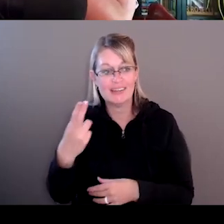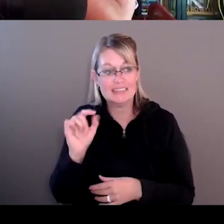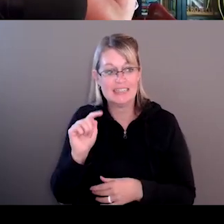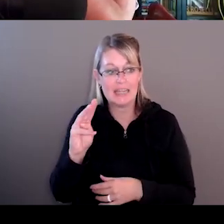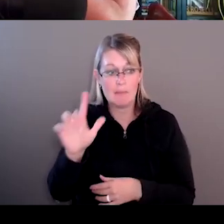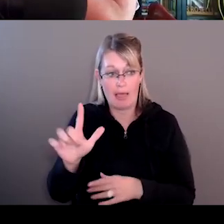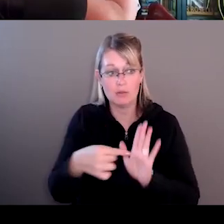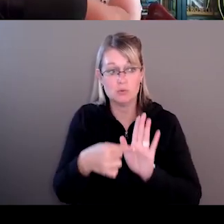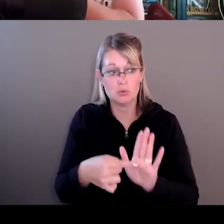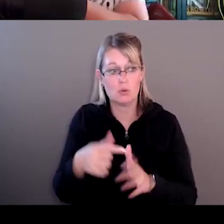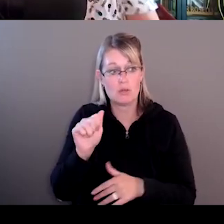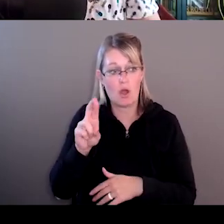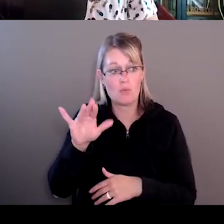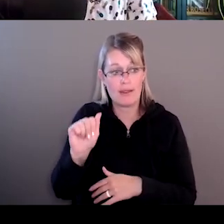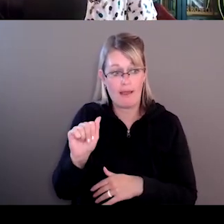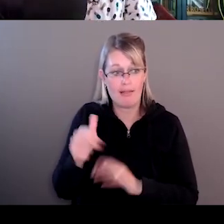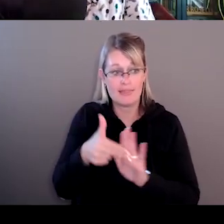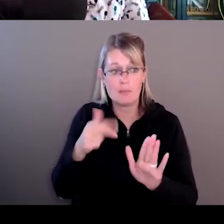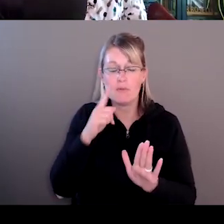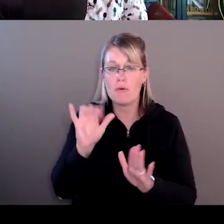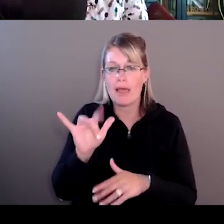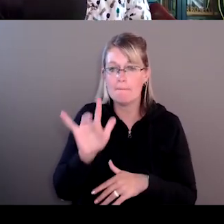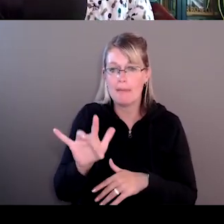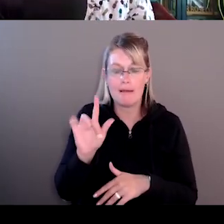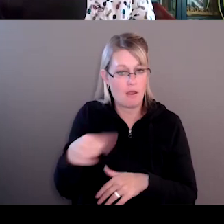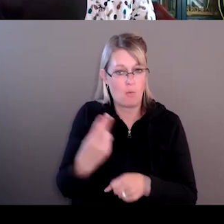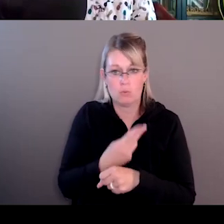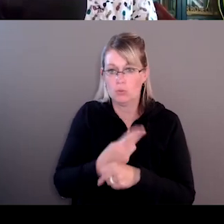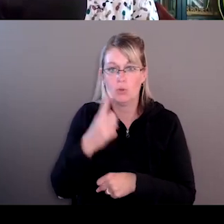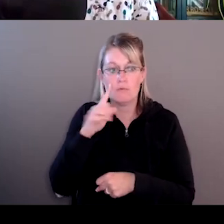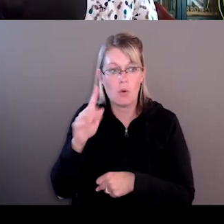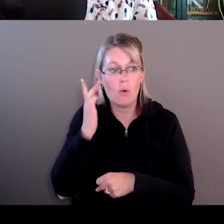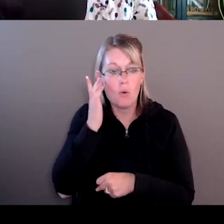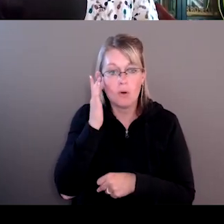here shows a ARIA label for the button which I'm only using here for ease of explanation,